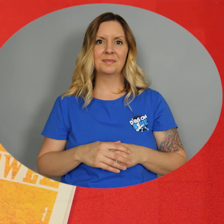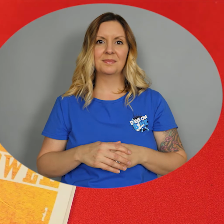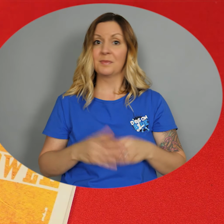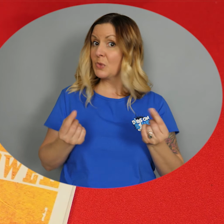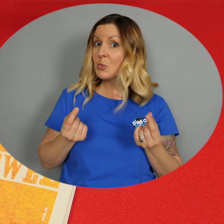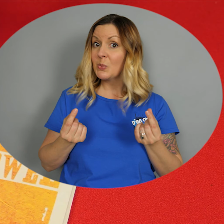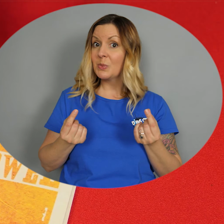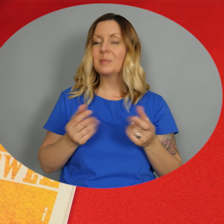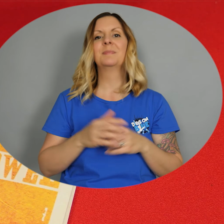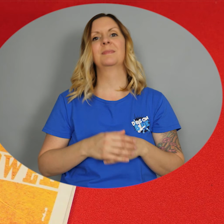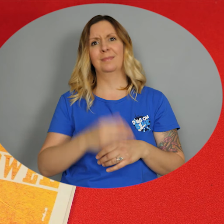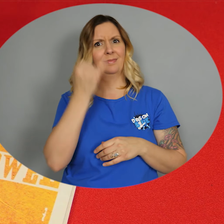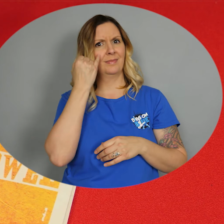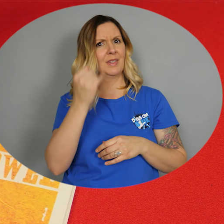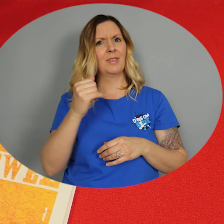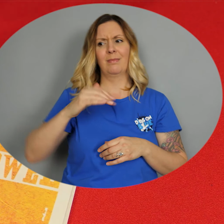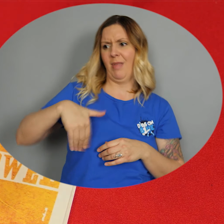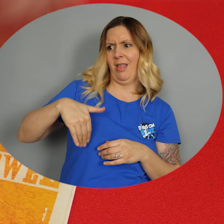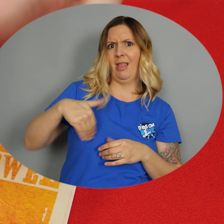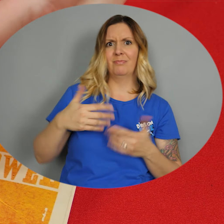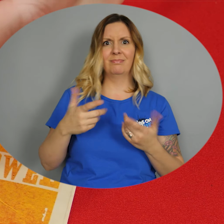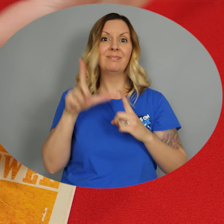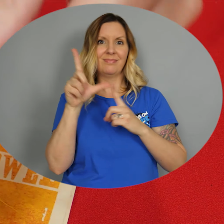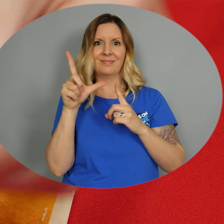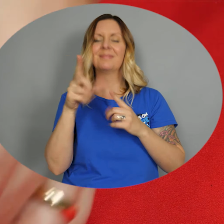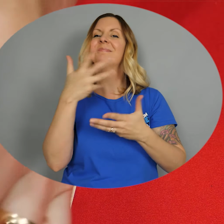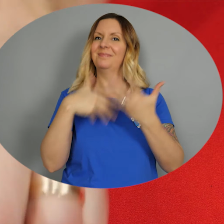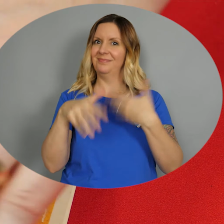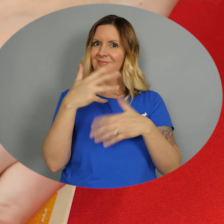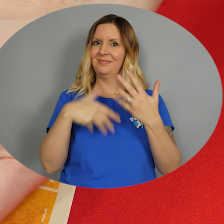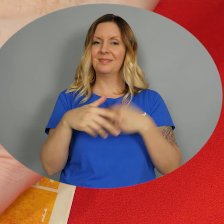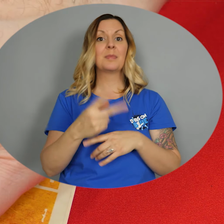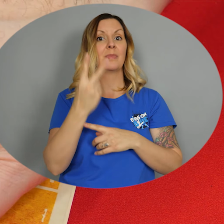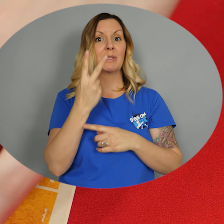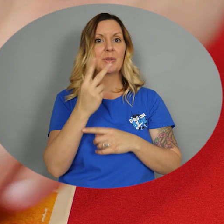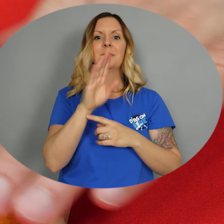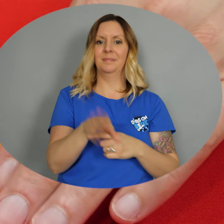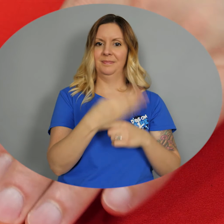you shuffle the letter deck, if you haven’t already. And then deal 2 face up along with